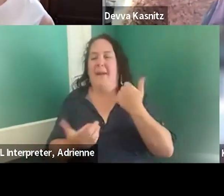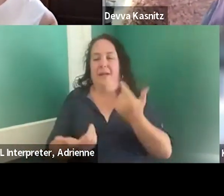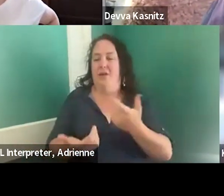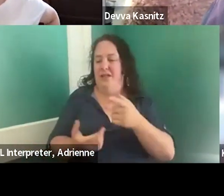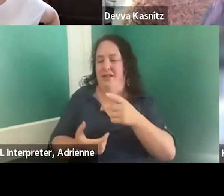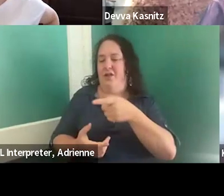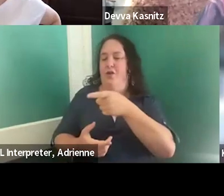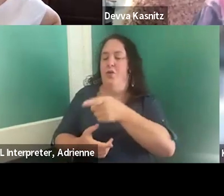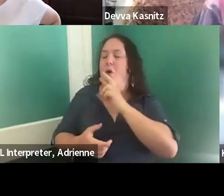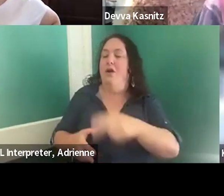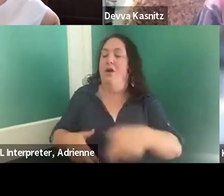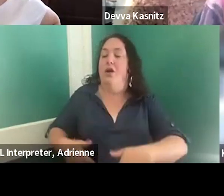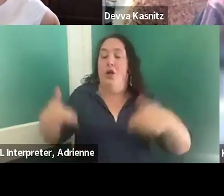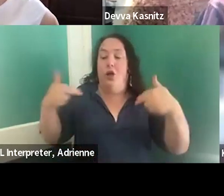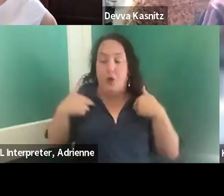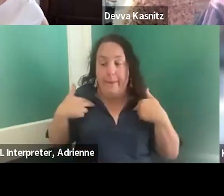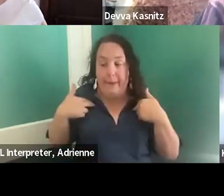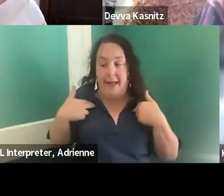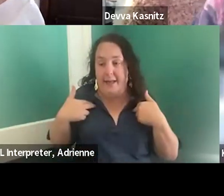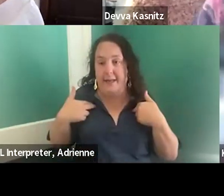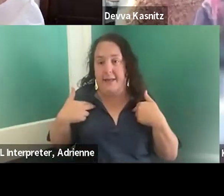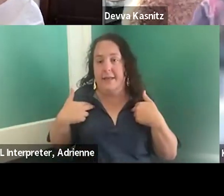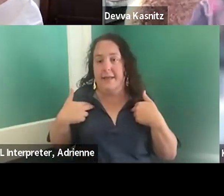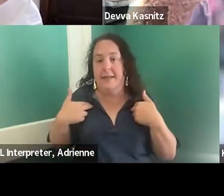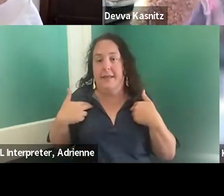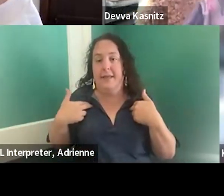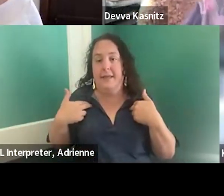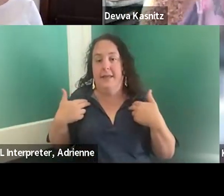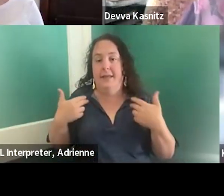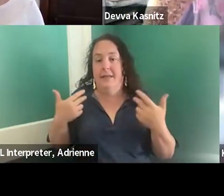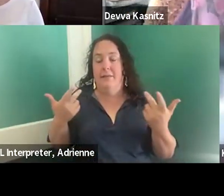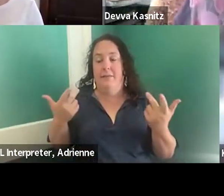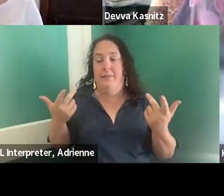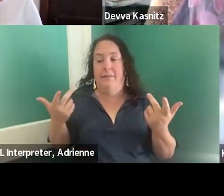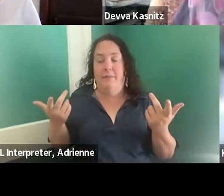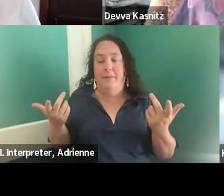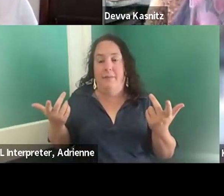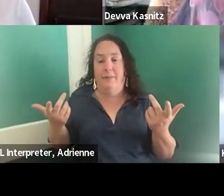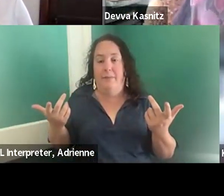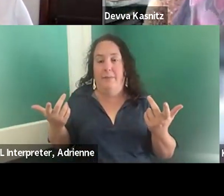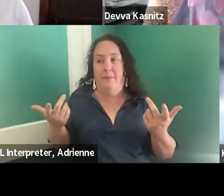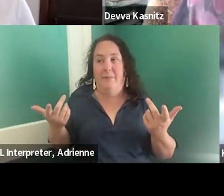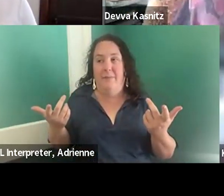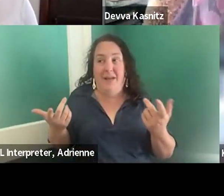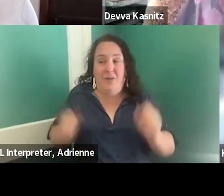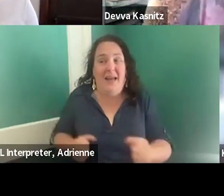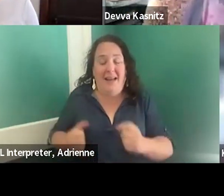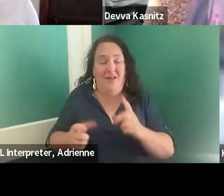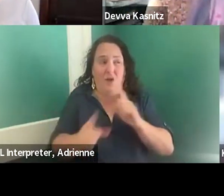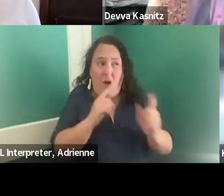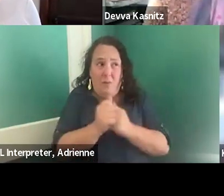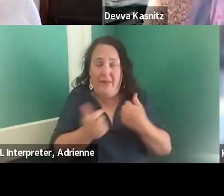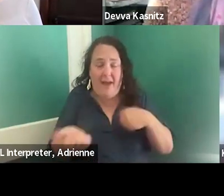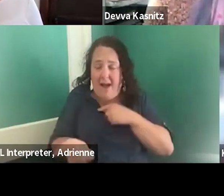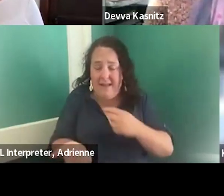And people that-- treat disabled people like people. And that means also, ask us what we want and need, and value that we're there in the way